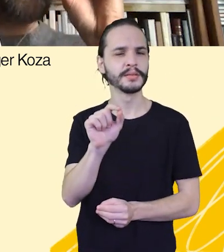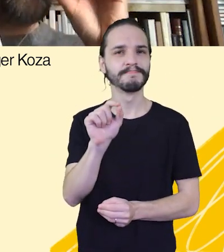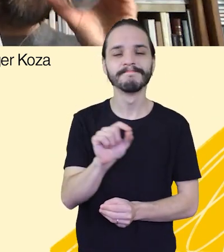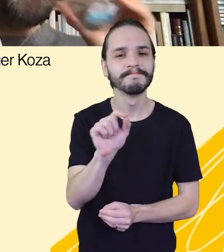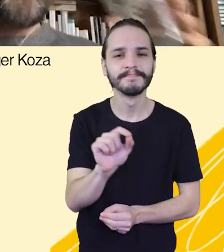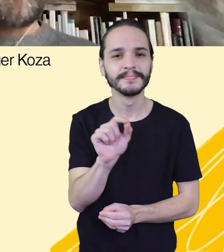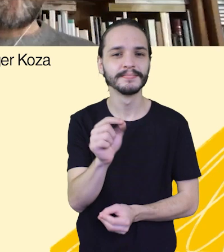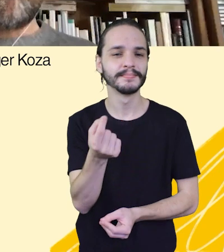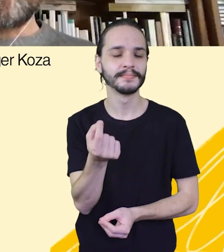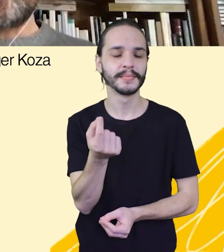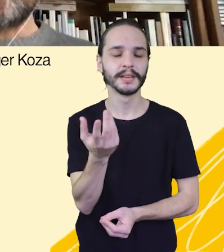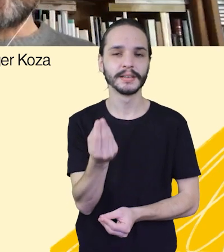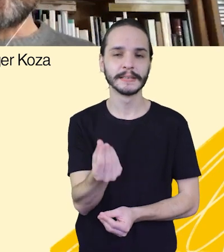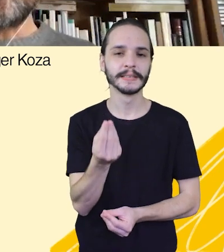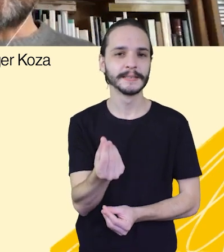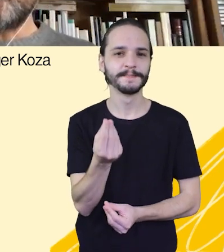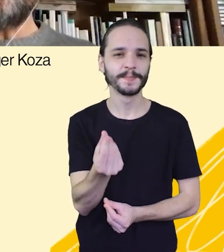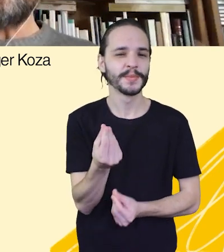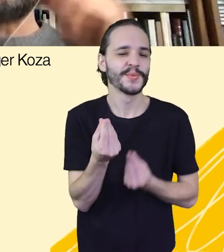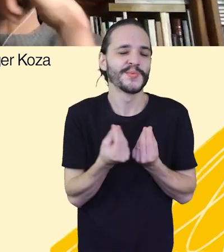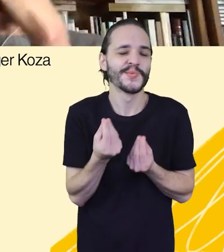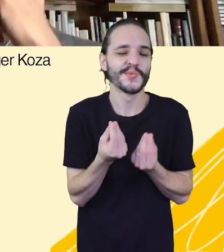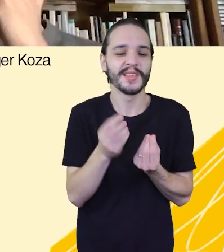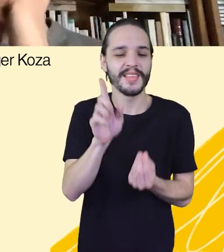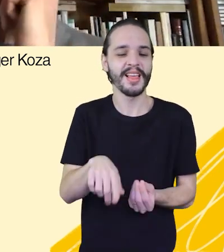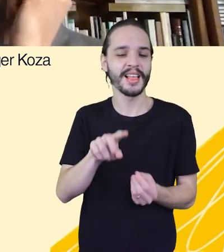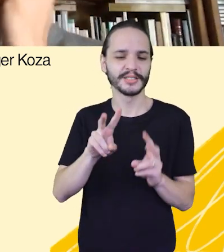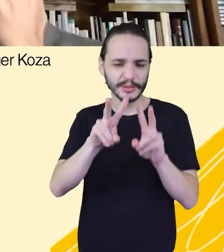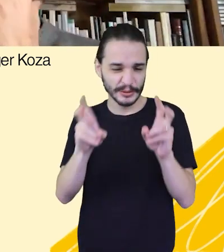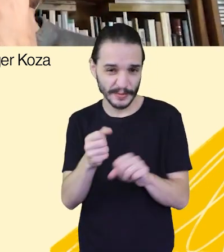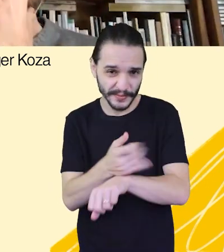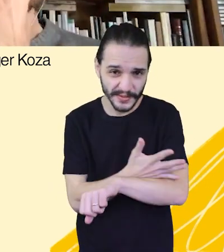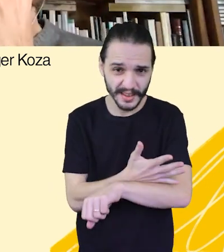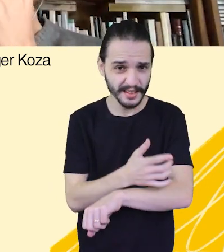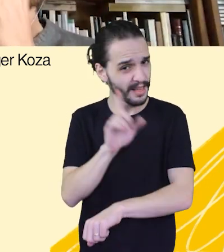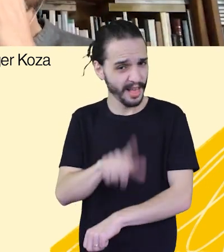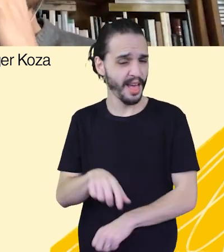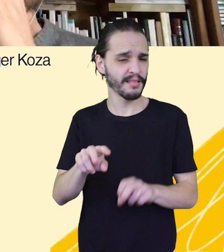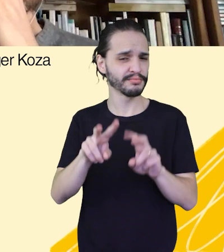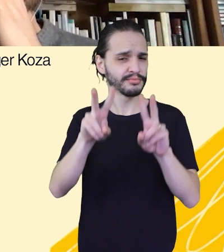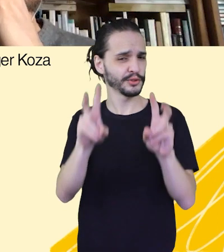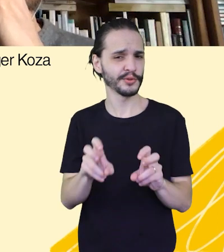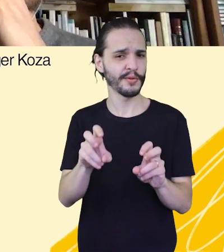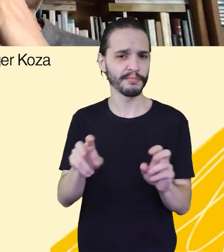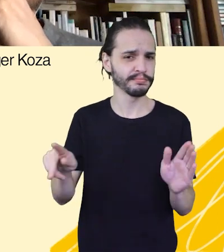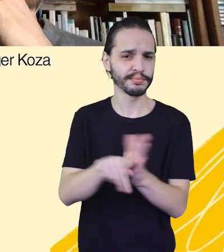If we don't talk about understanding something, then what is then...